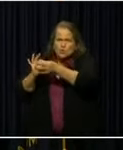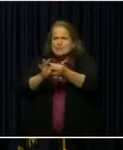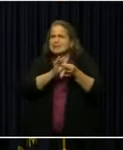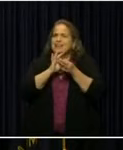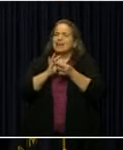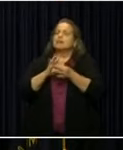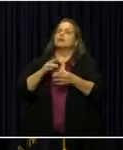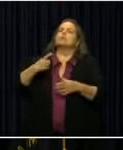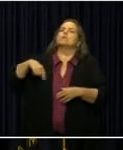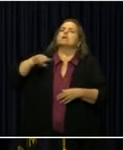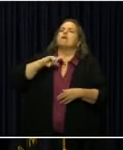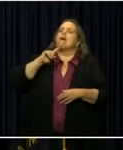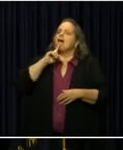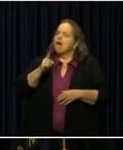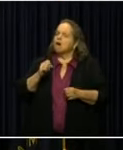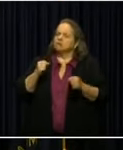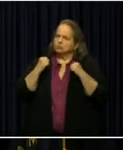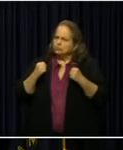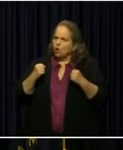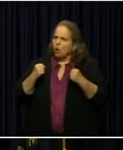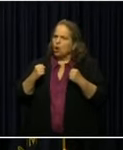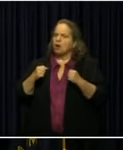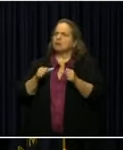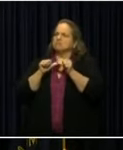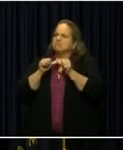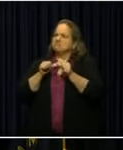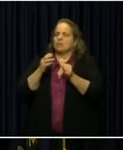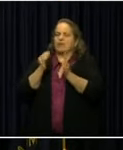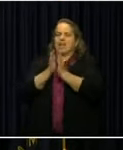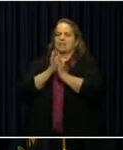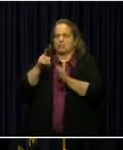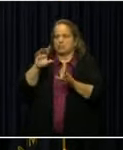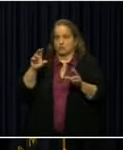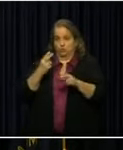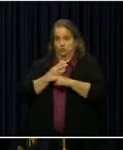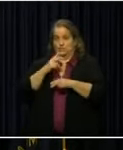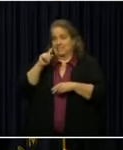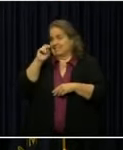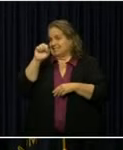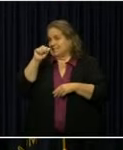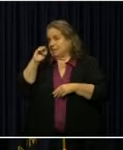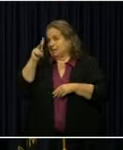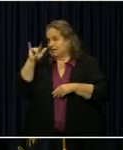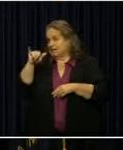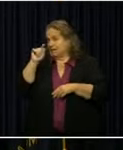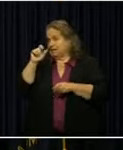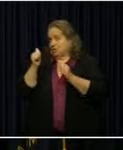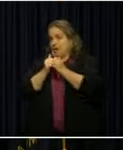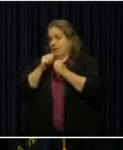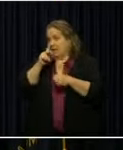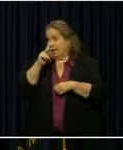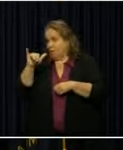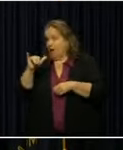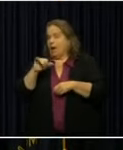COMING OUT OF THIS UNTIL WE HAVE A VACCINE AND WE'RE GOING TO TALK ABOUT IT. IT'S GOING TO TAKE CHANGES BY US AS INDIVIDUALS AND HOW WE DO